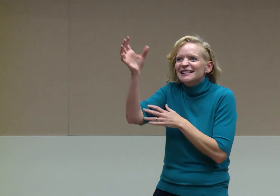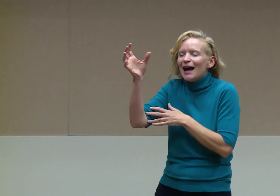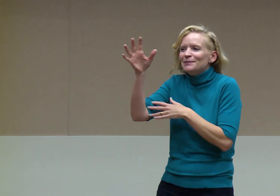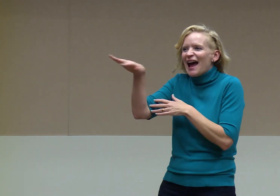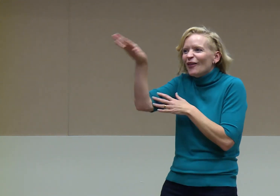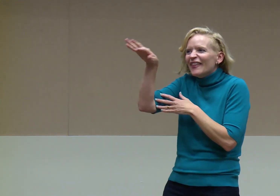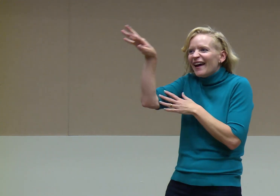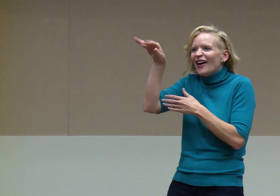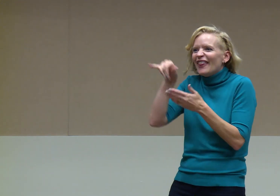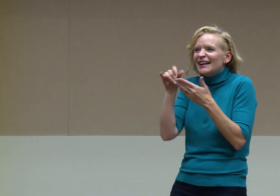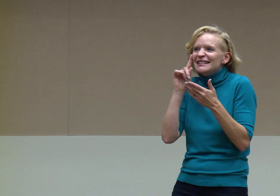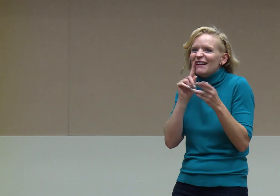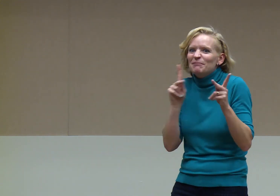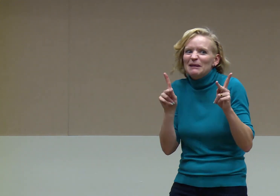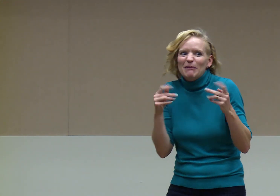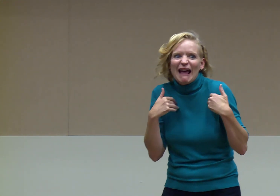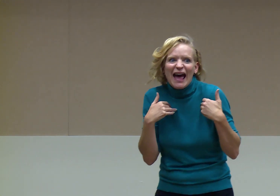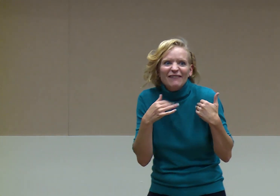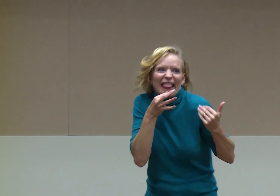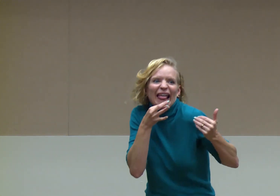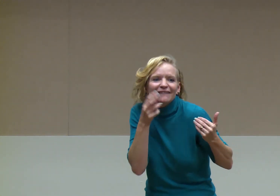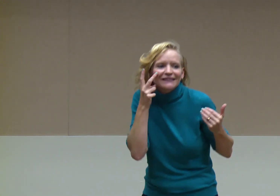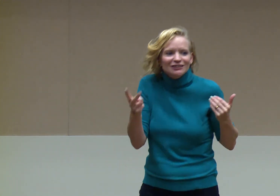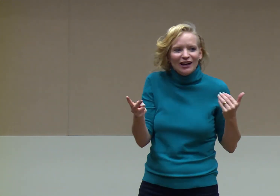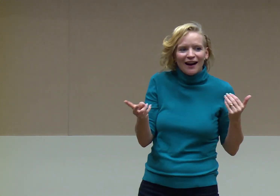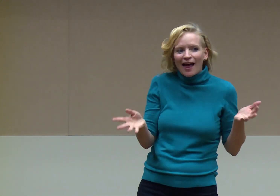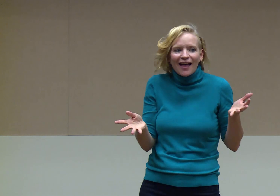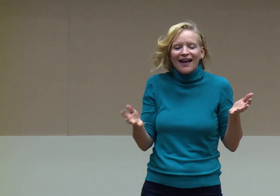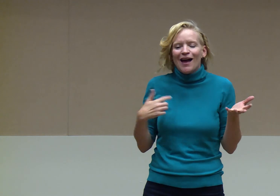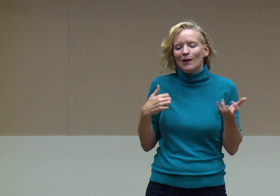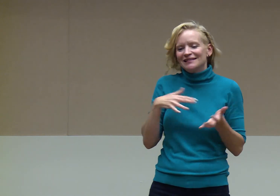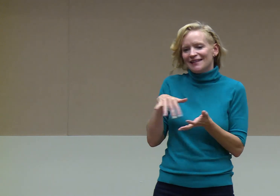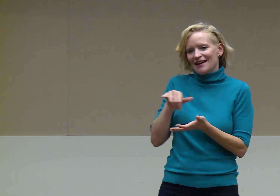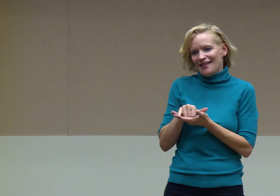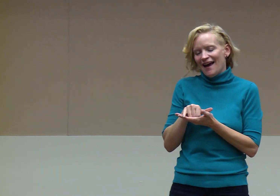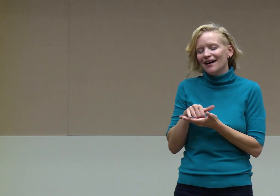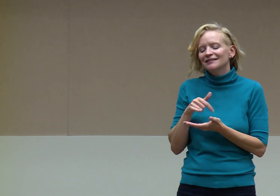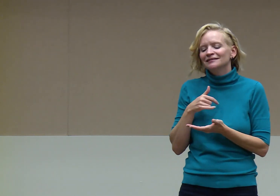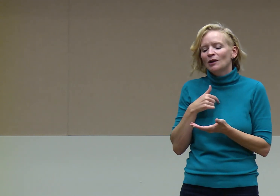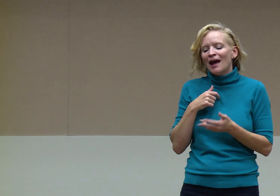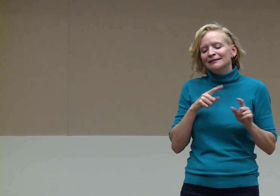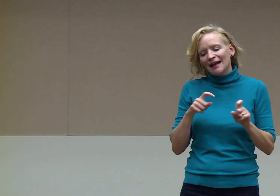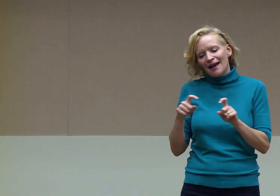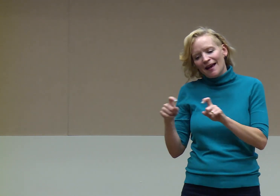Now, I'm interested in this concept out there that deaf people have expert vision,